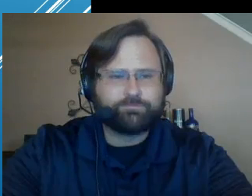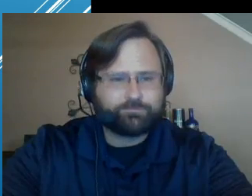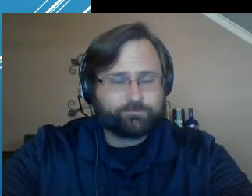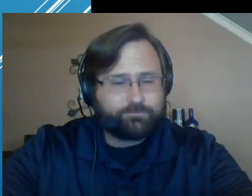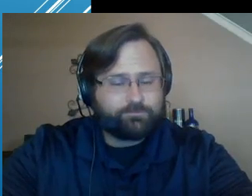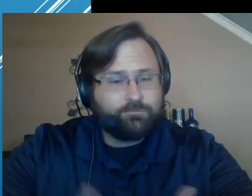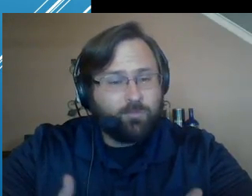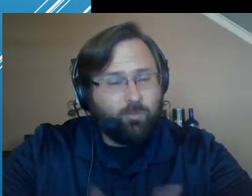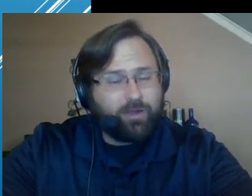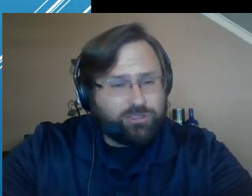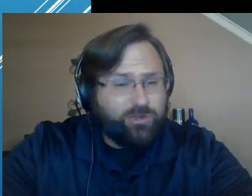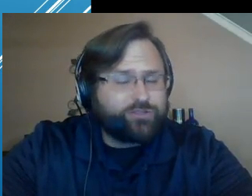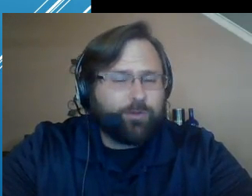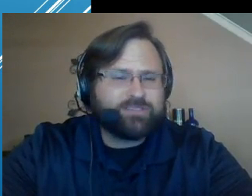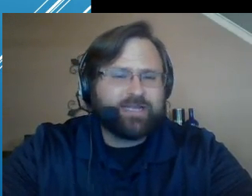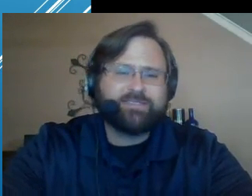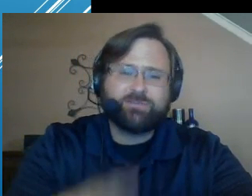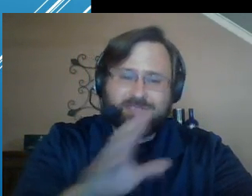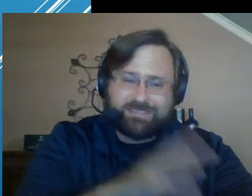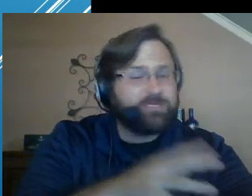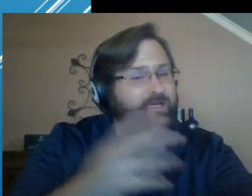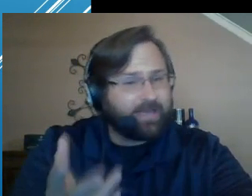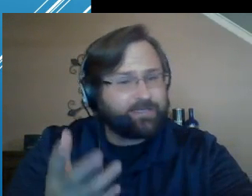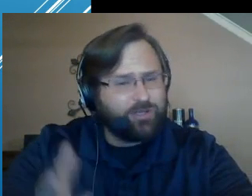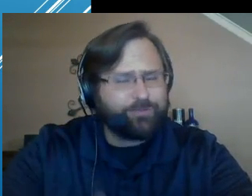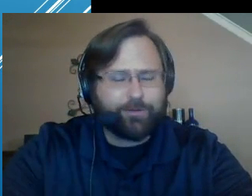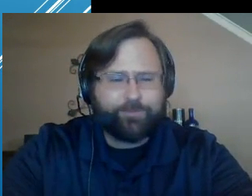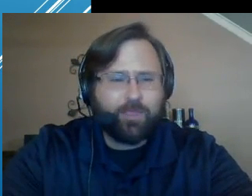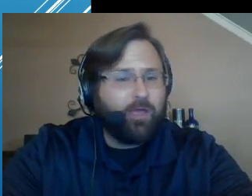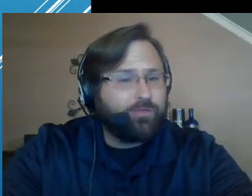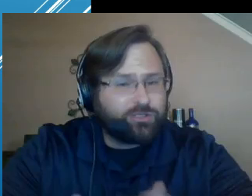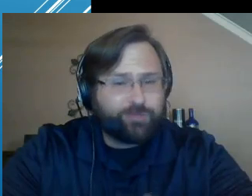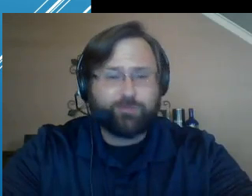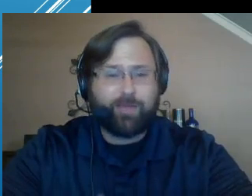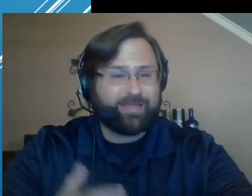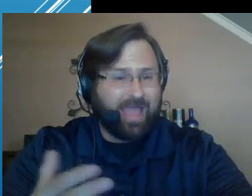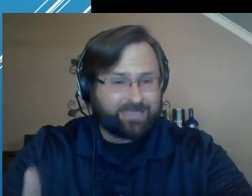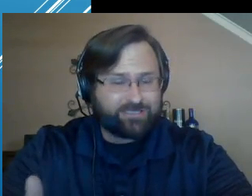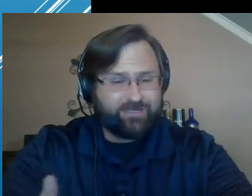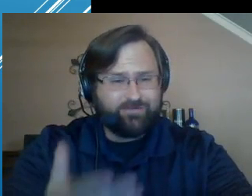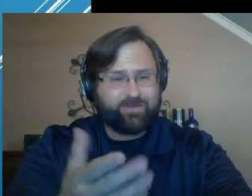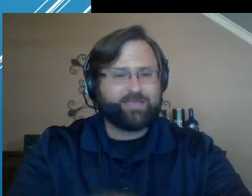we can also have two part sentences with a subject and the descriptor the descriptor might be an adjective